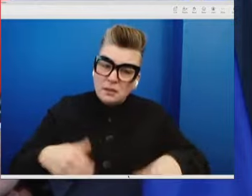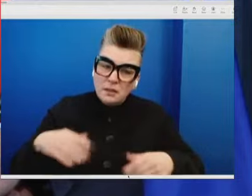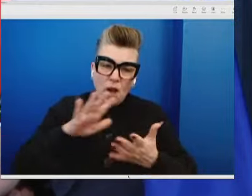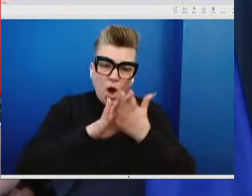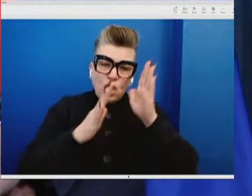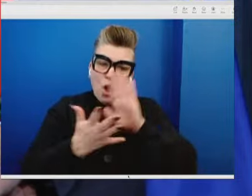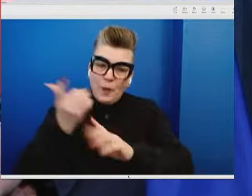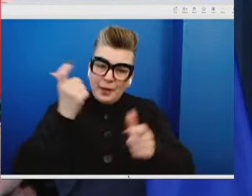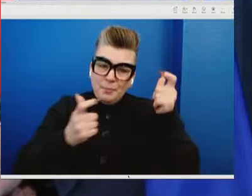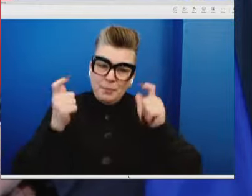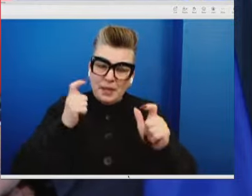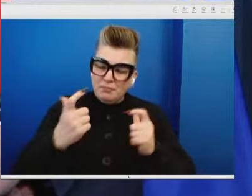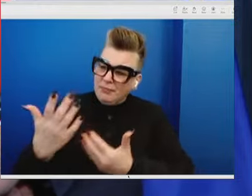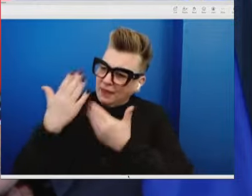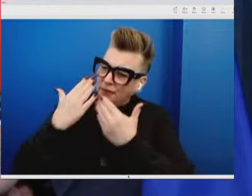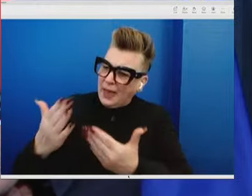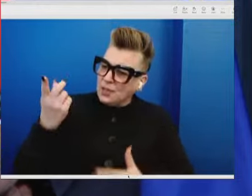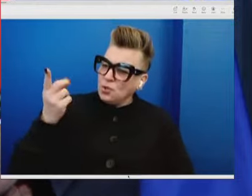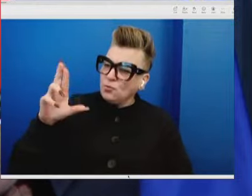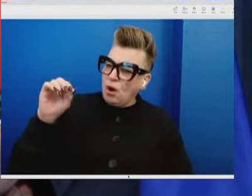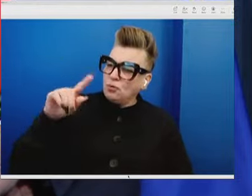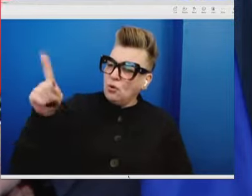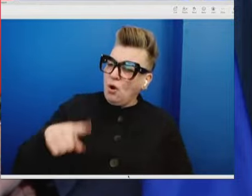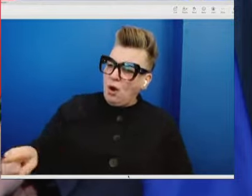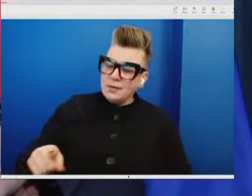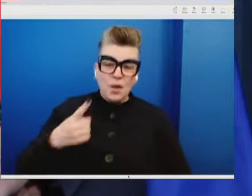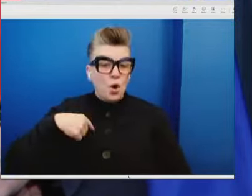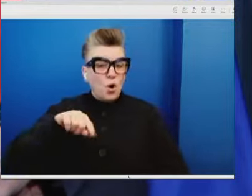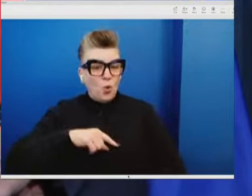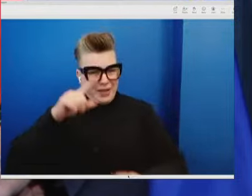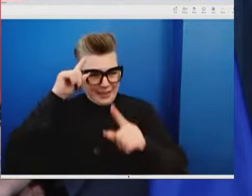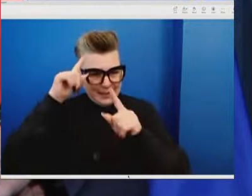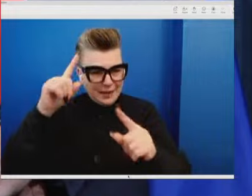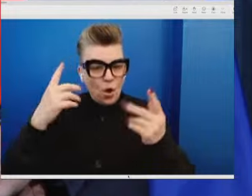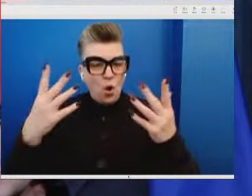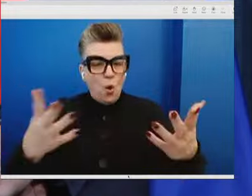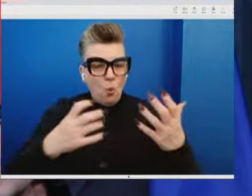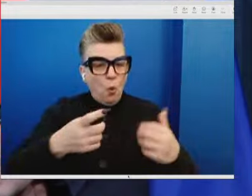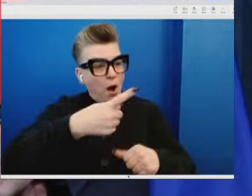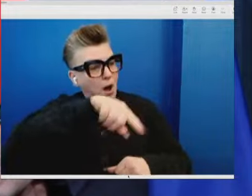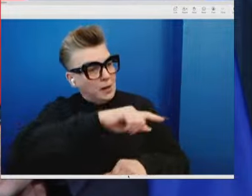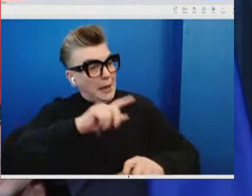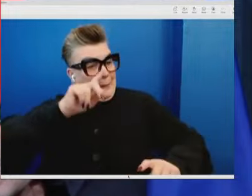for the beneficiary. Because we've learned a lot, and Grant was in Georgia in the past. Technology,